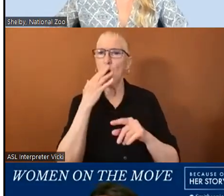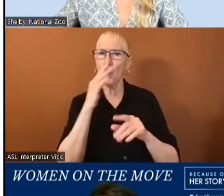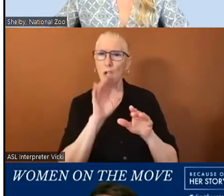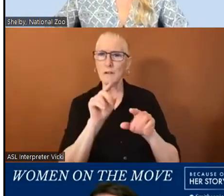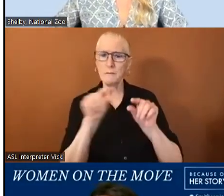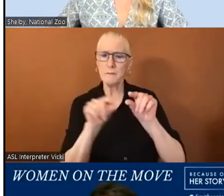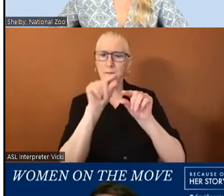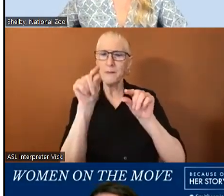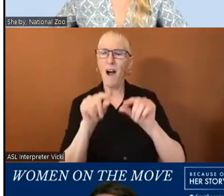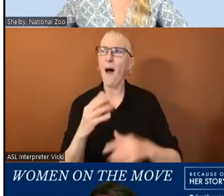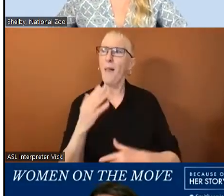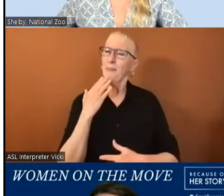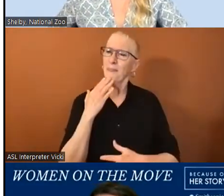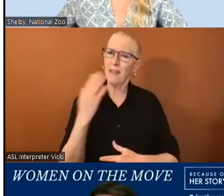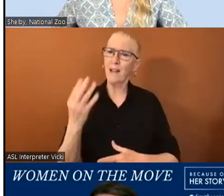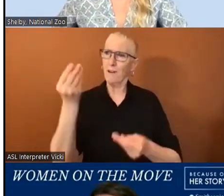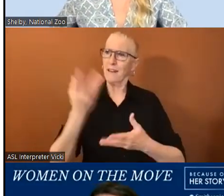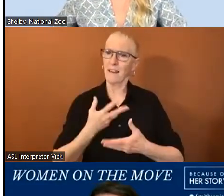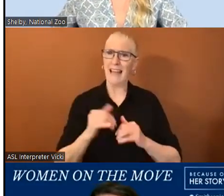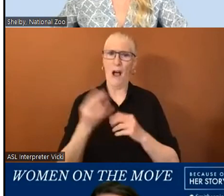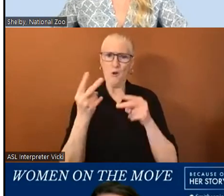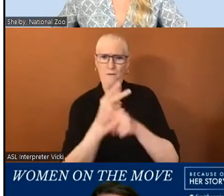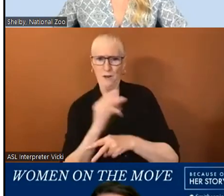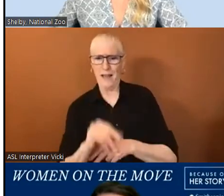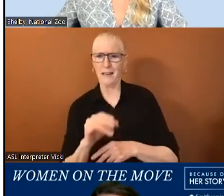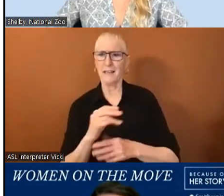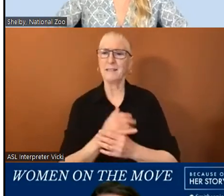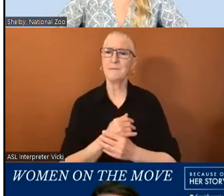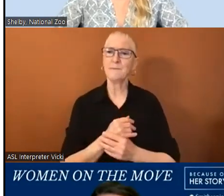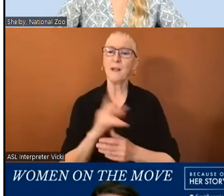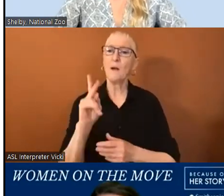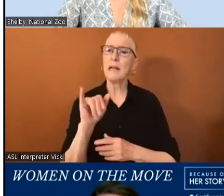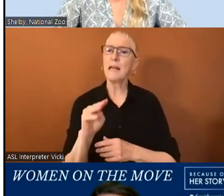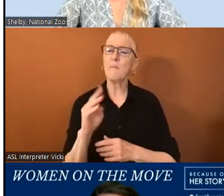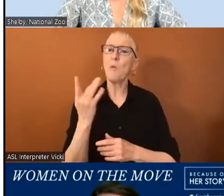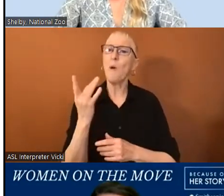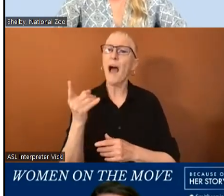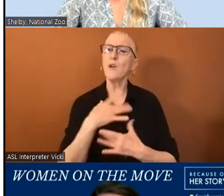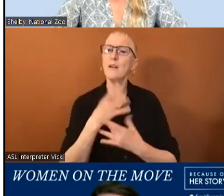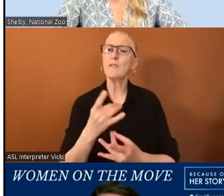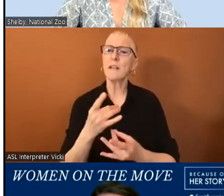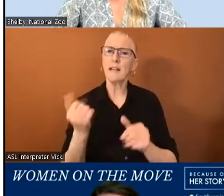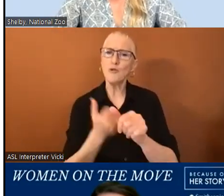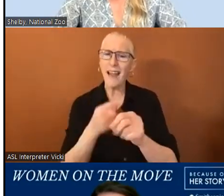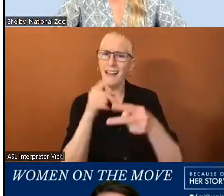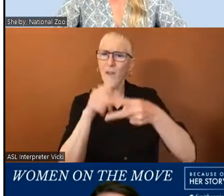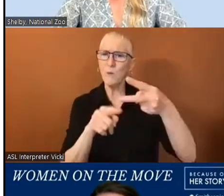Thank you so much for telling us how you figure that out. So Kim, why are you interested in tracking these two species in particular?